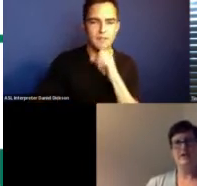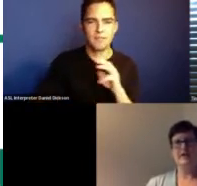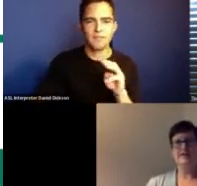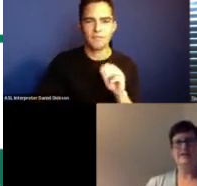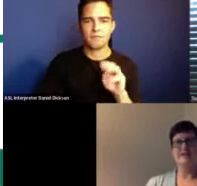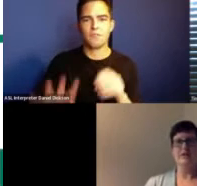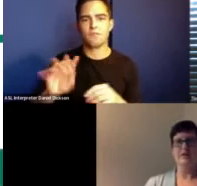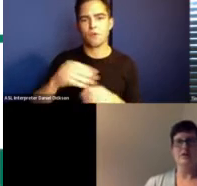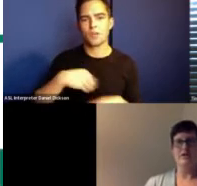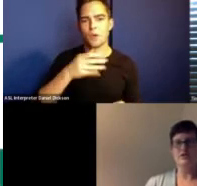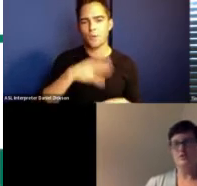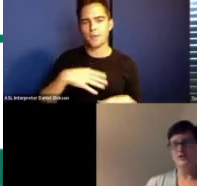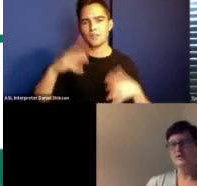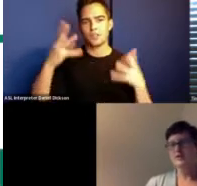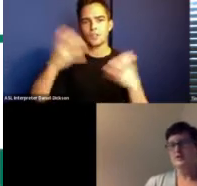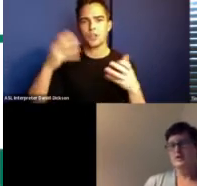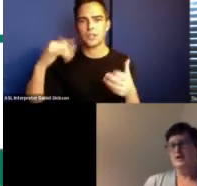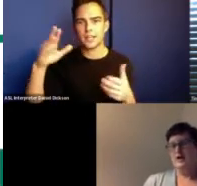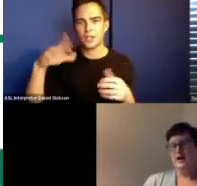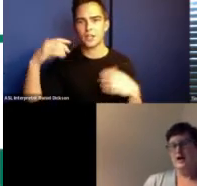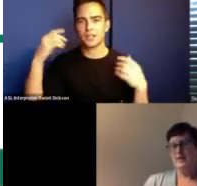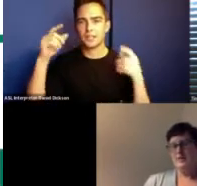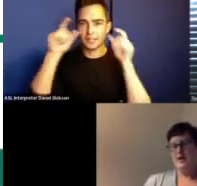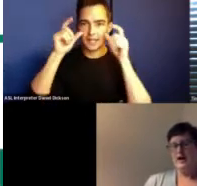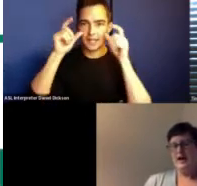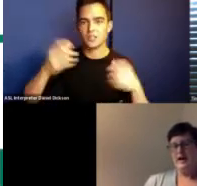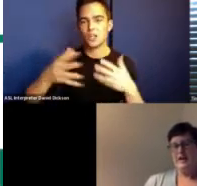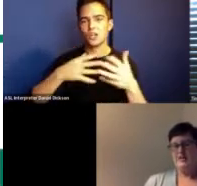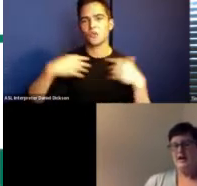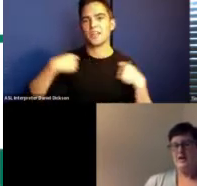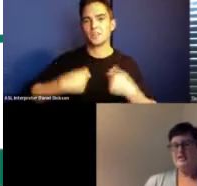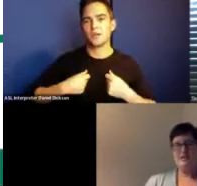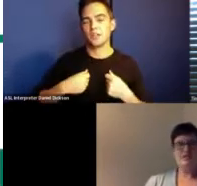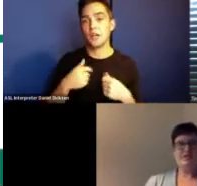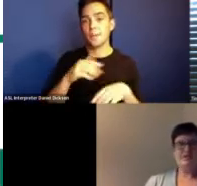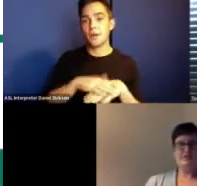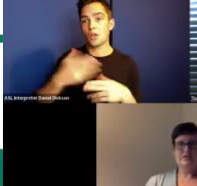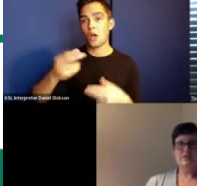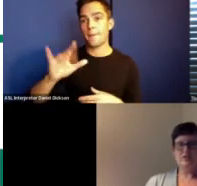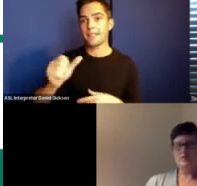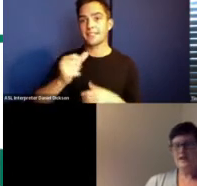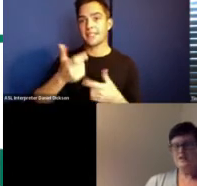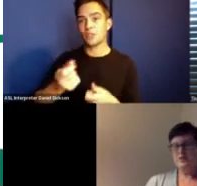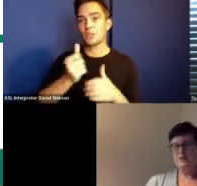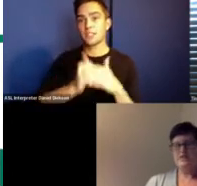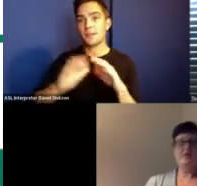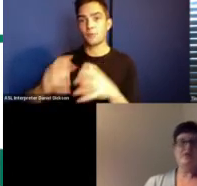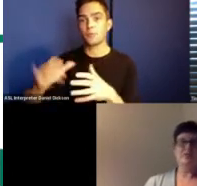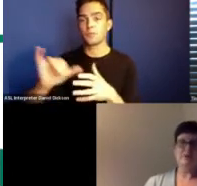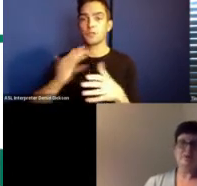and glasses, and I'm wearing a grey sweater. Um, I am on the hobbies and interests subgroup as well as on the peer support